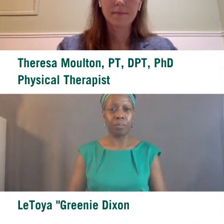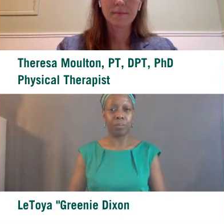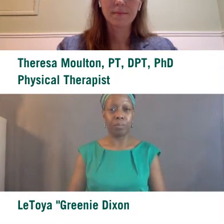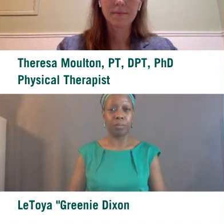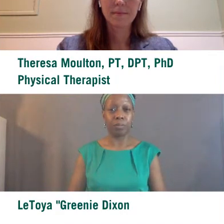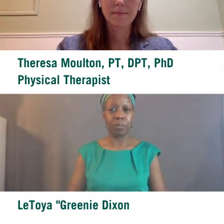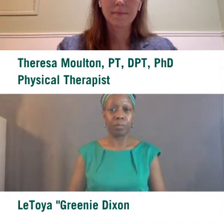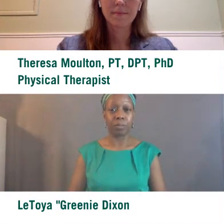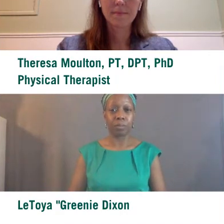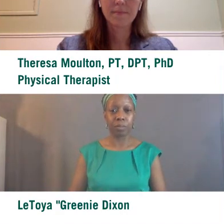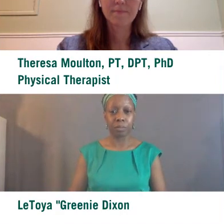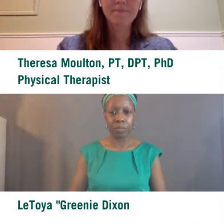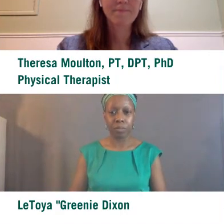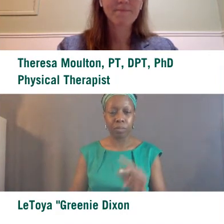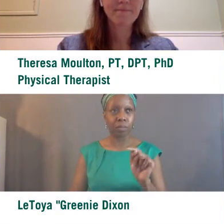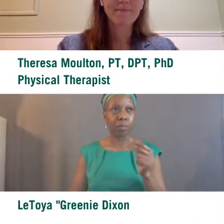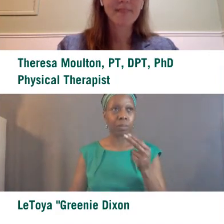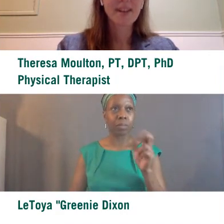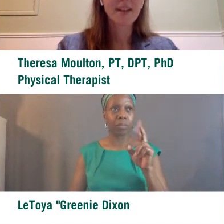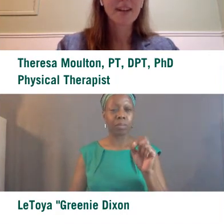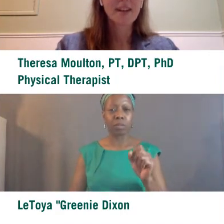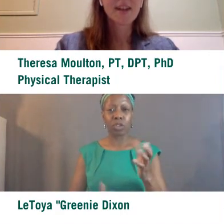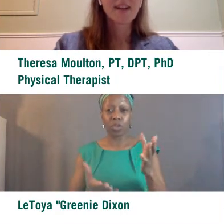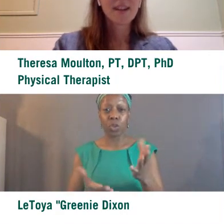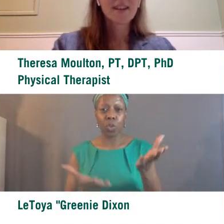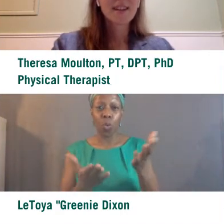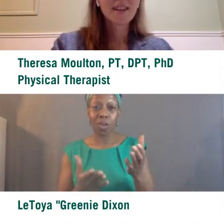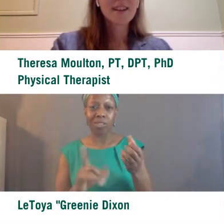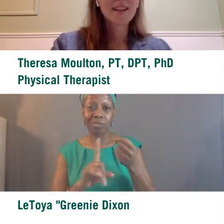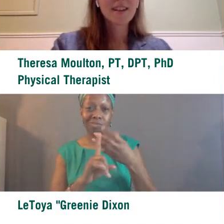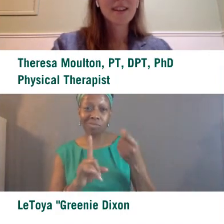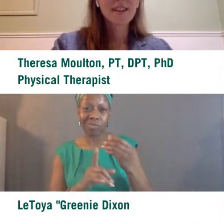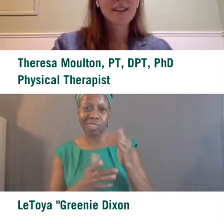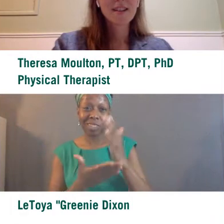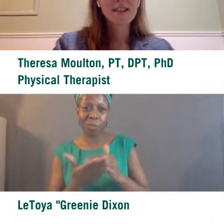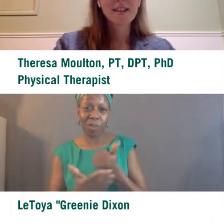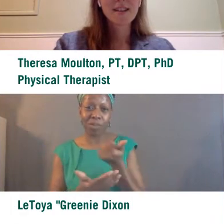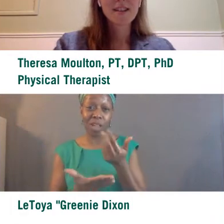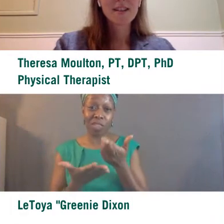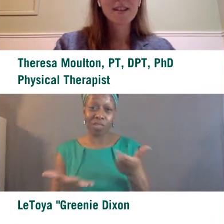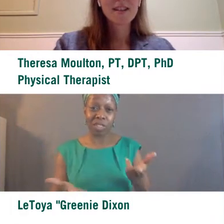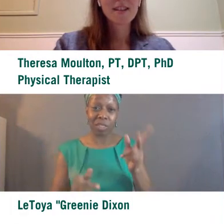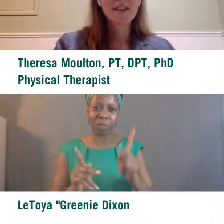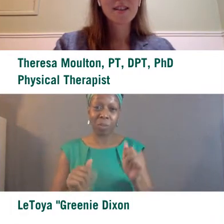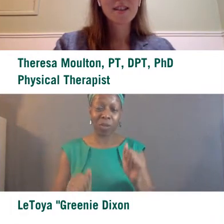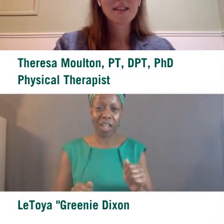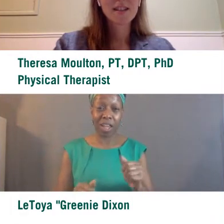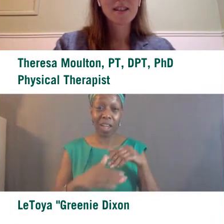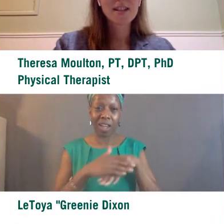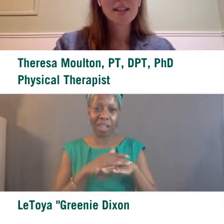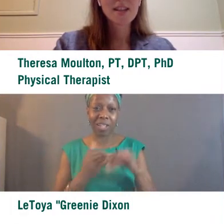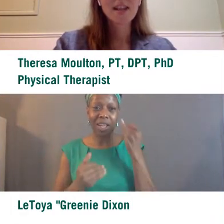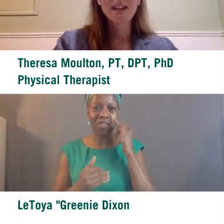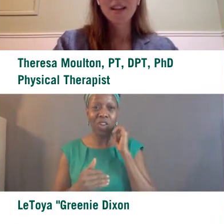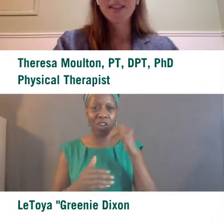Theresa, would you like to elaborate on some of those other resources that people can access if they're from other parts of the country?